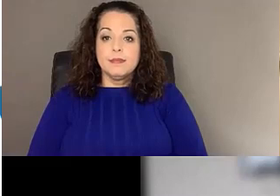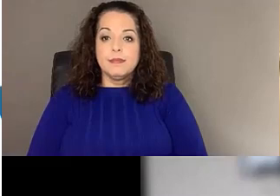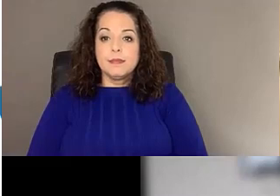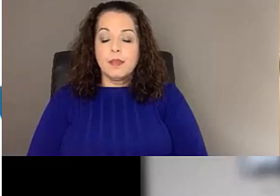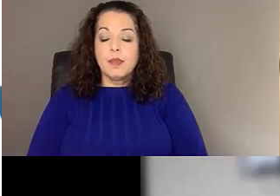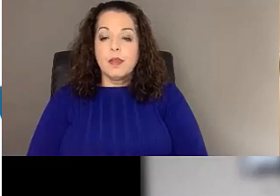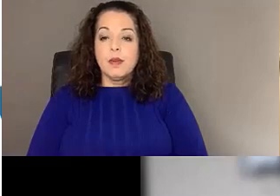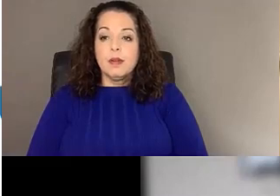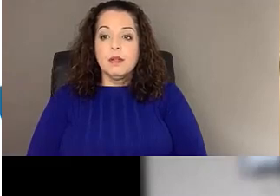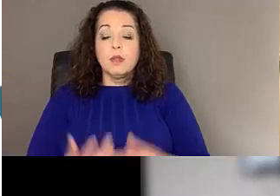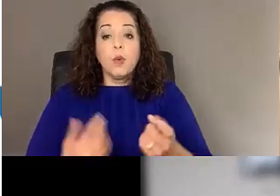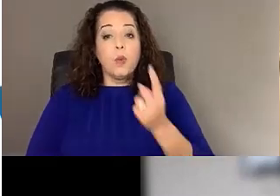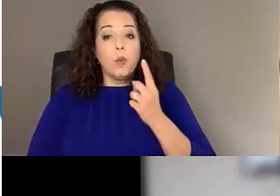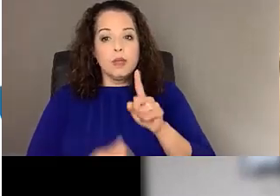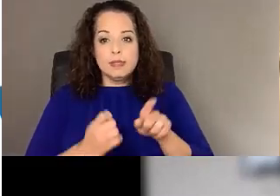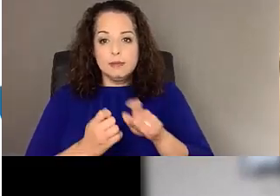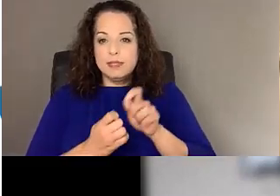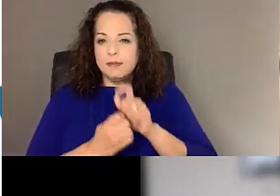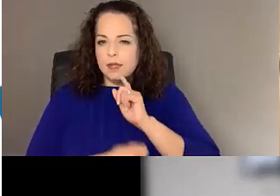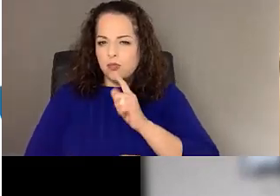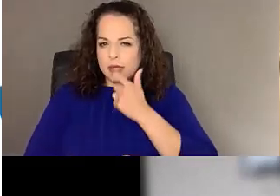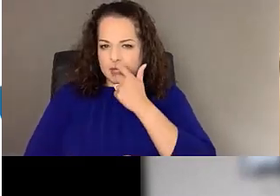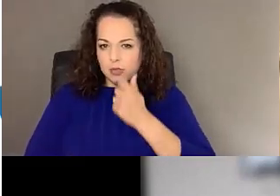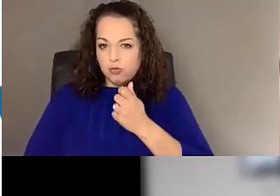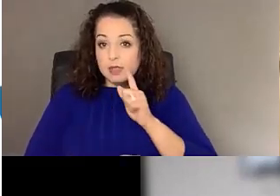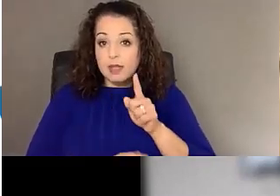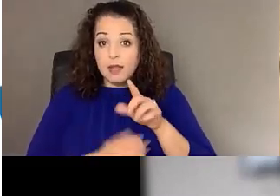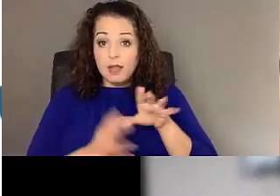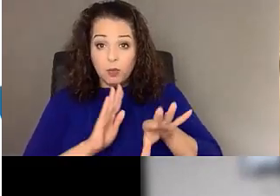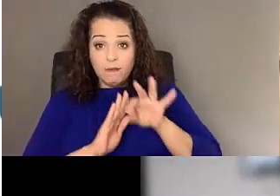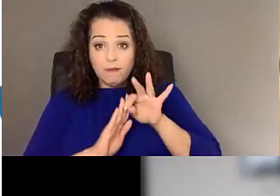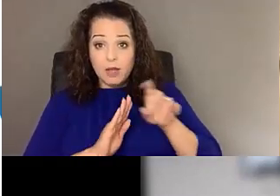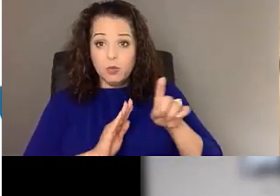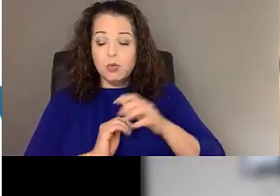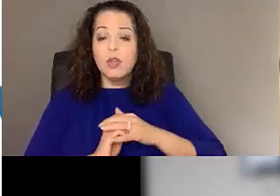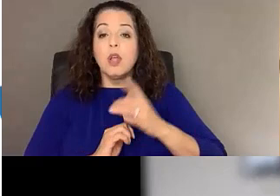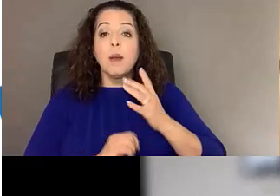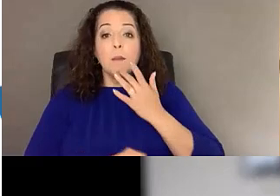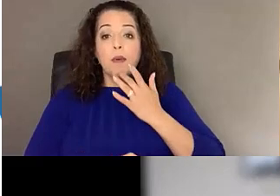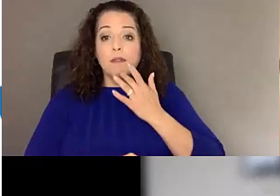One particularly interesting finding is that preference does not always